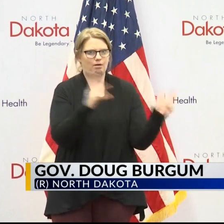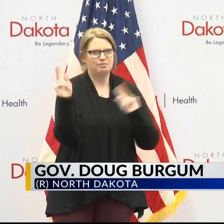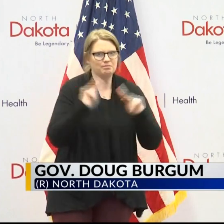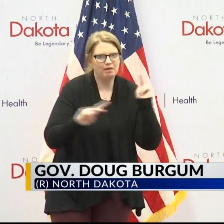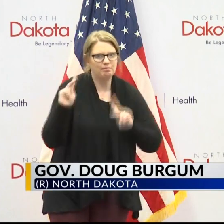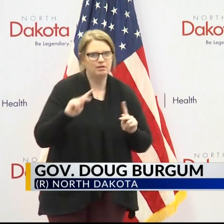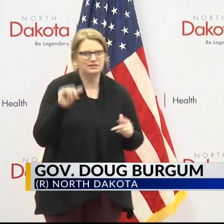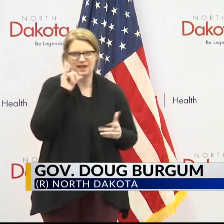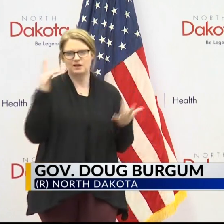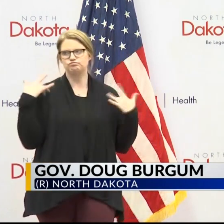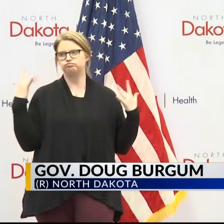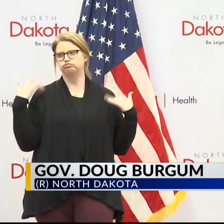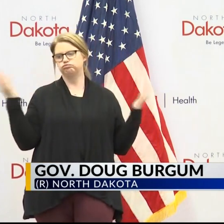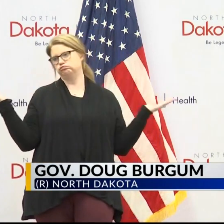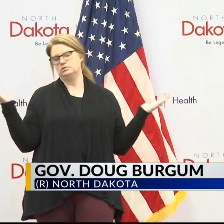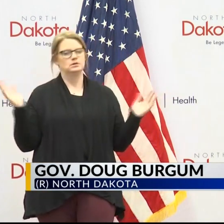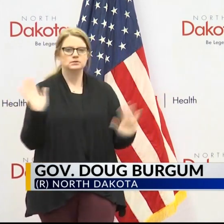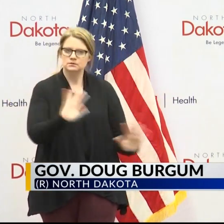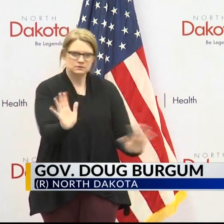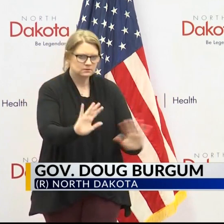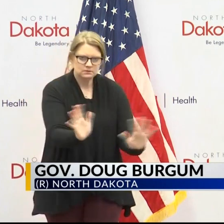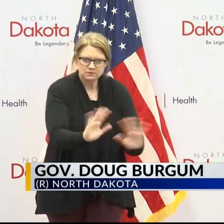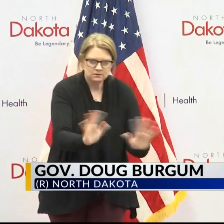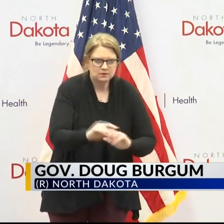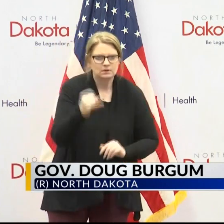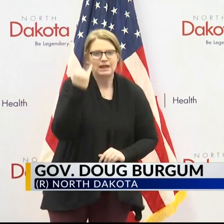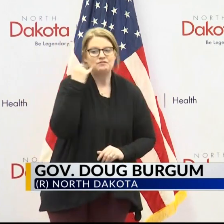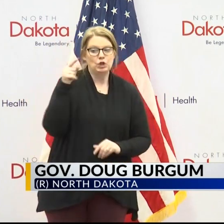THE RULES THAT WE HAVE AND THE GUIDANCE THAT WE PROVIDE APPLY